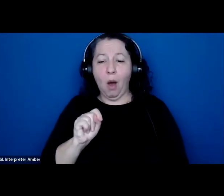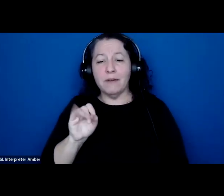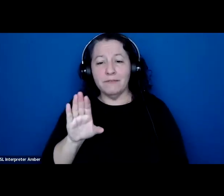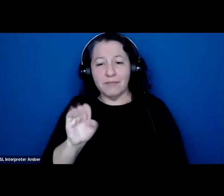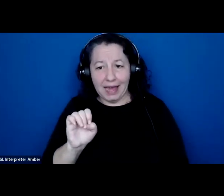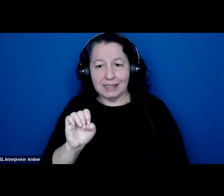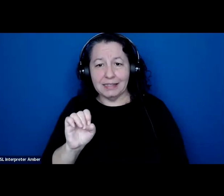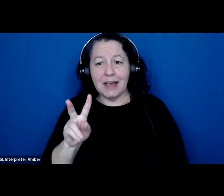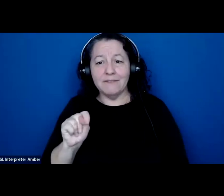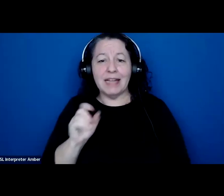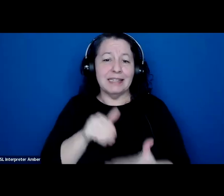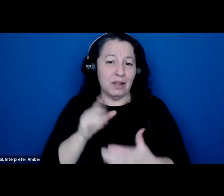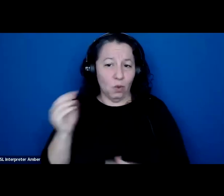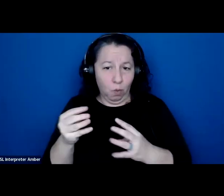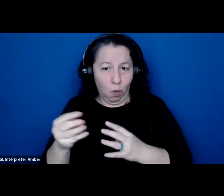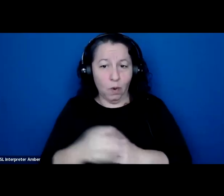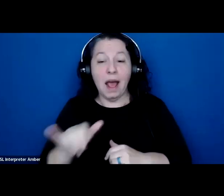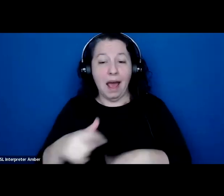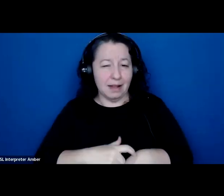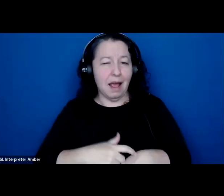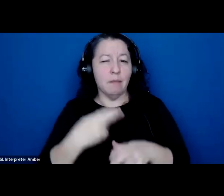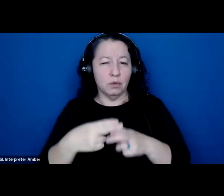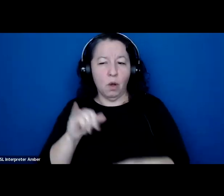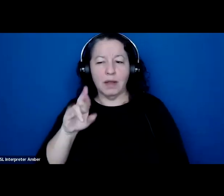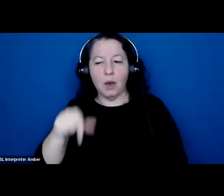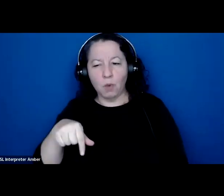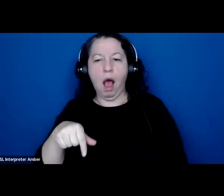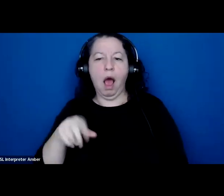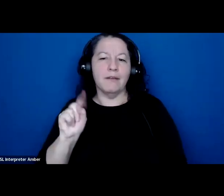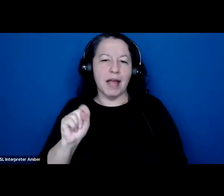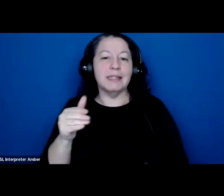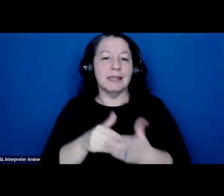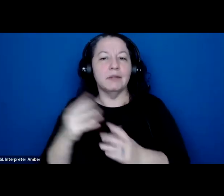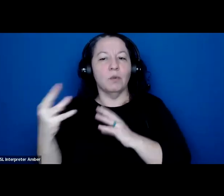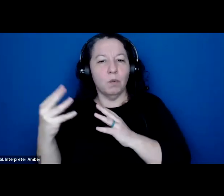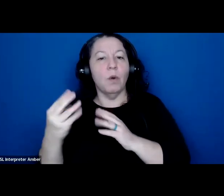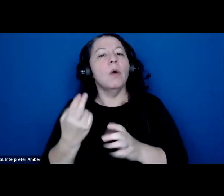You know, at the time it was known as the Iraq Veterans Against the War, to use my knowledge and experience